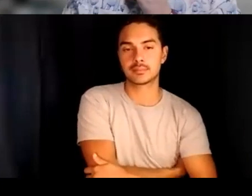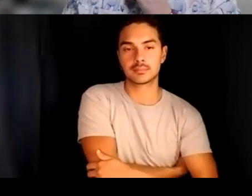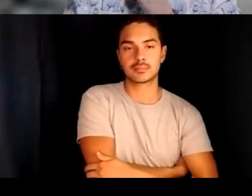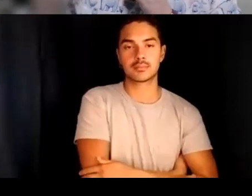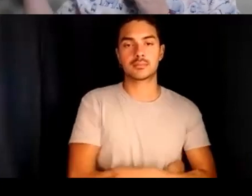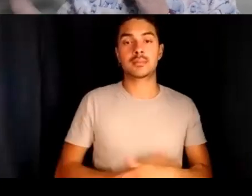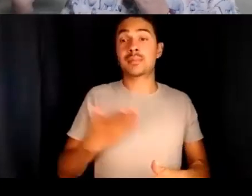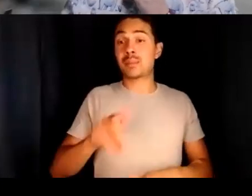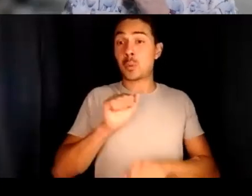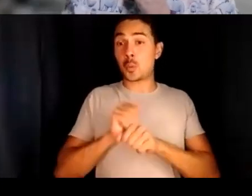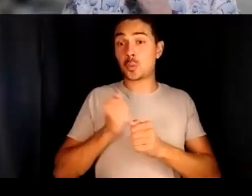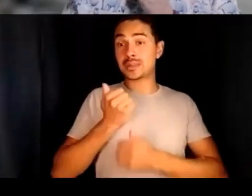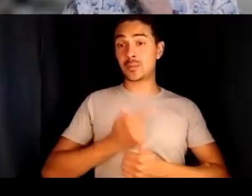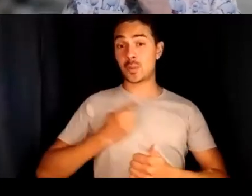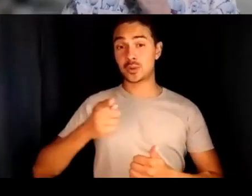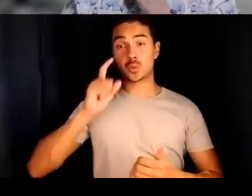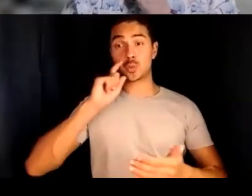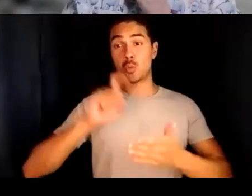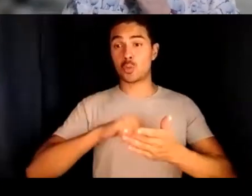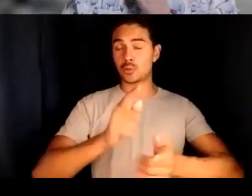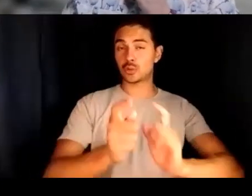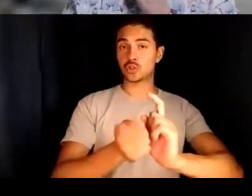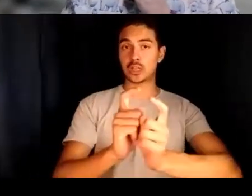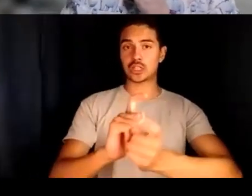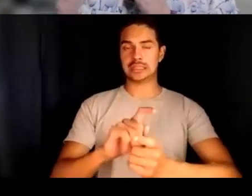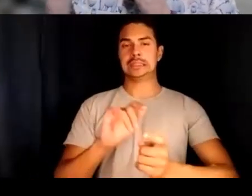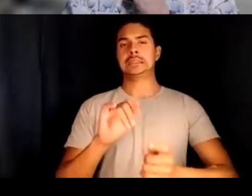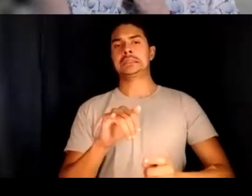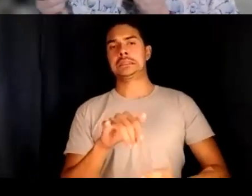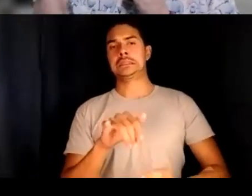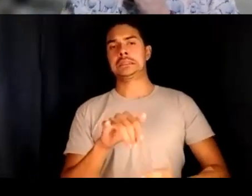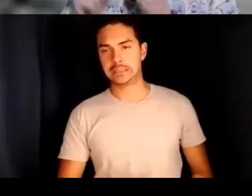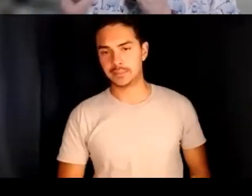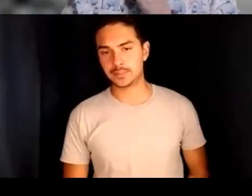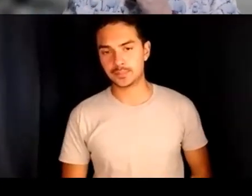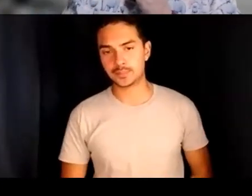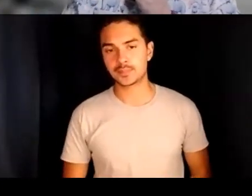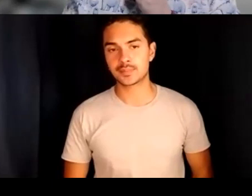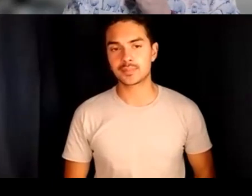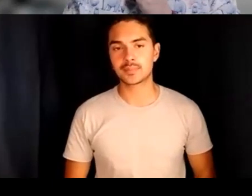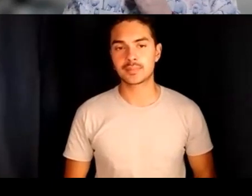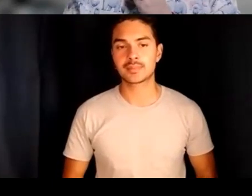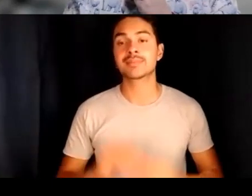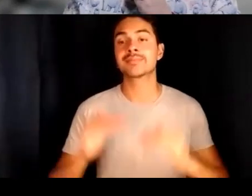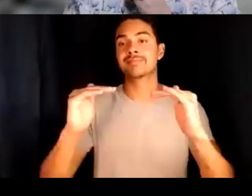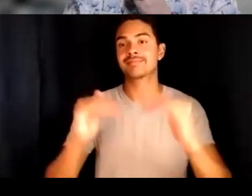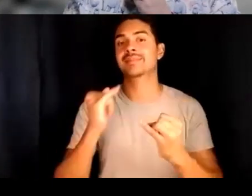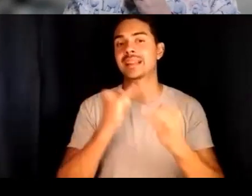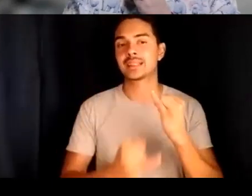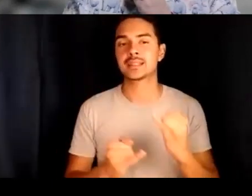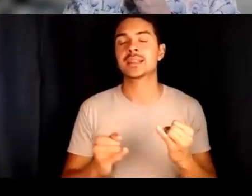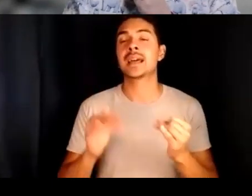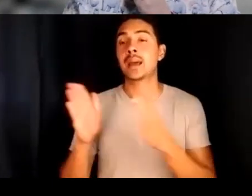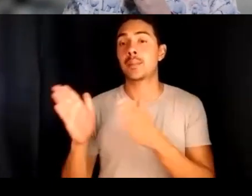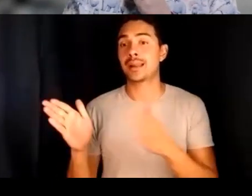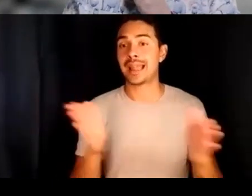where you're noticing those changes, and especially trouble planning and scheduling and keeping track of responsibilities